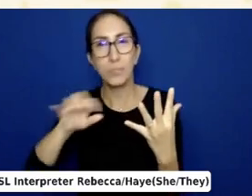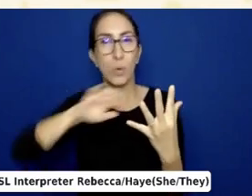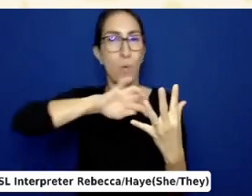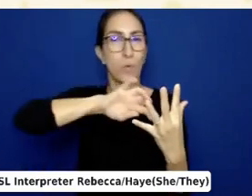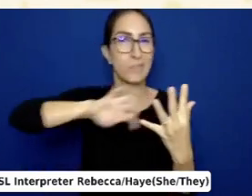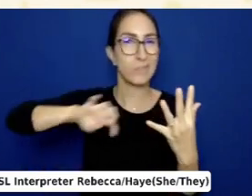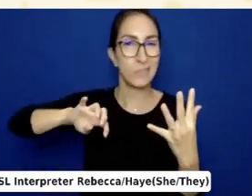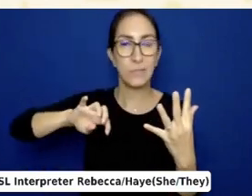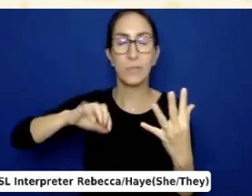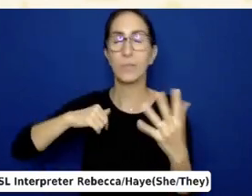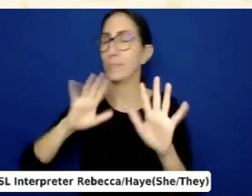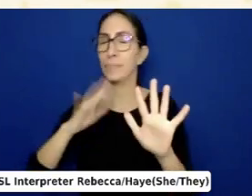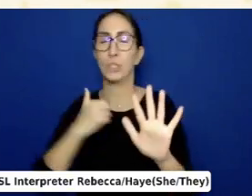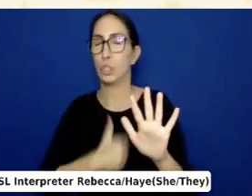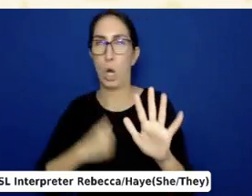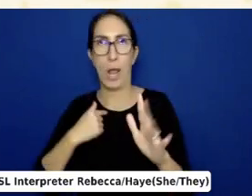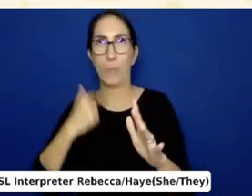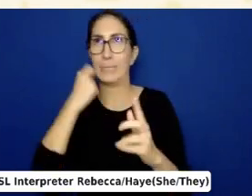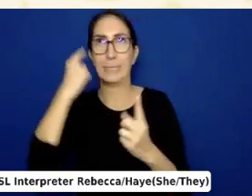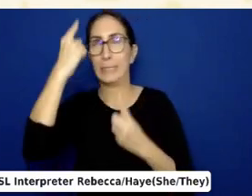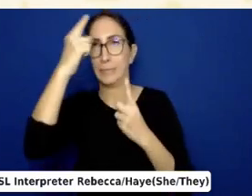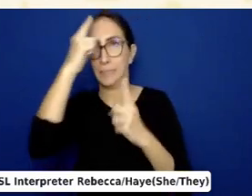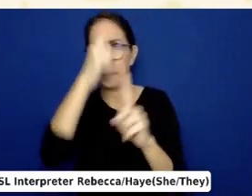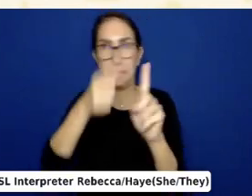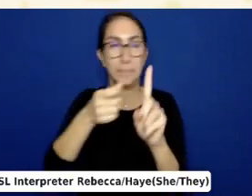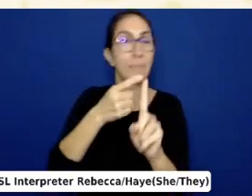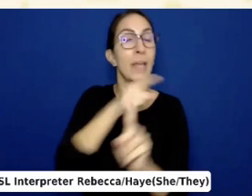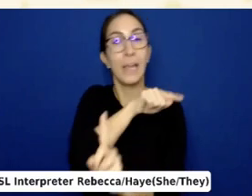So you can see how important it is.